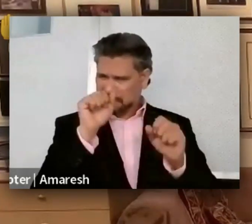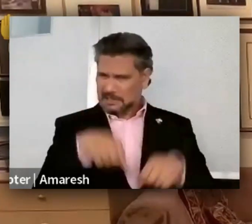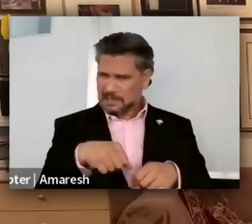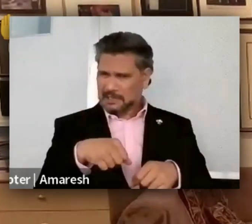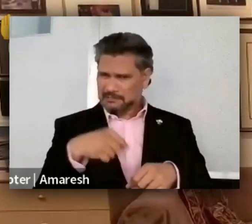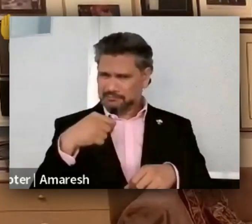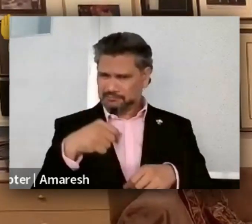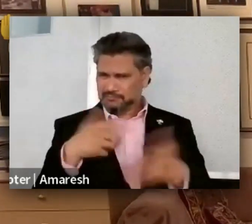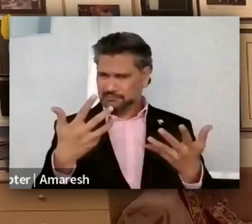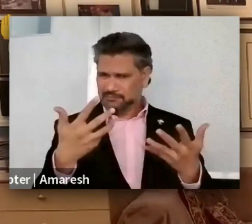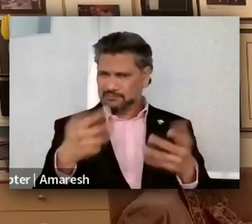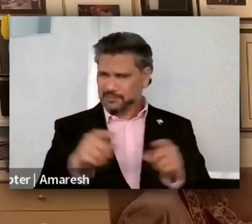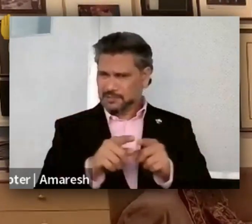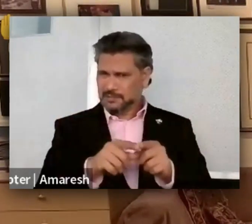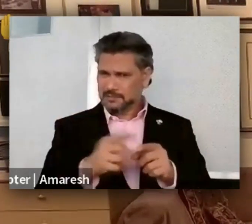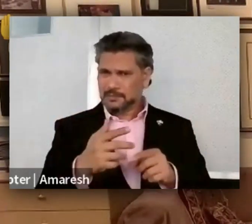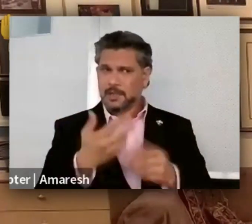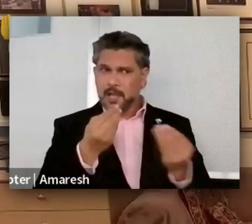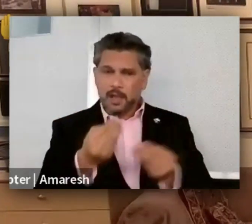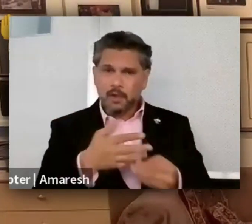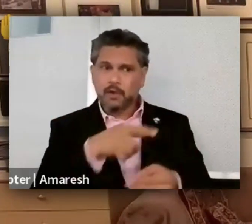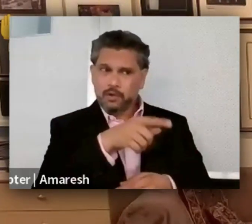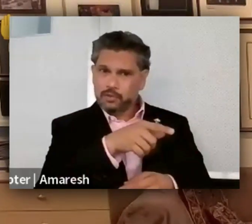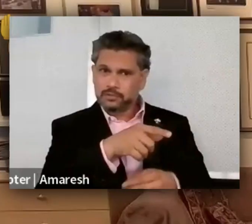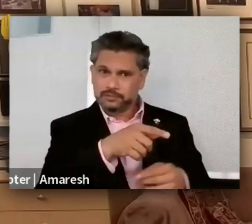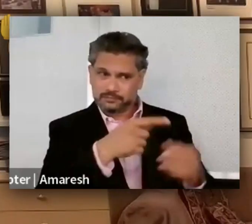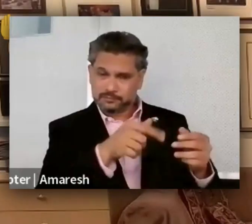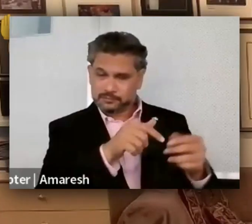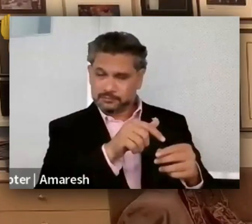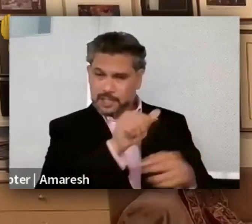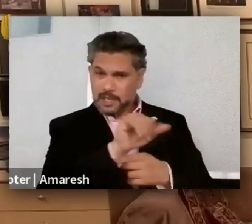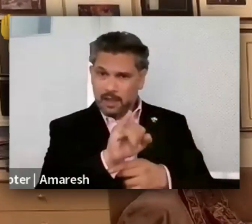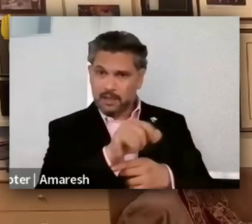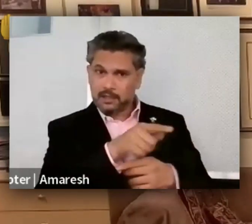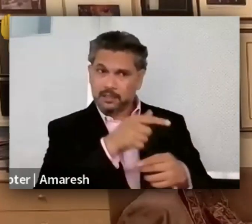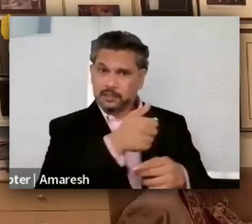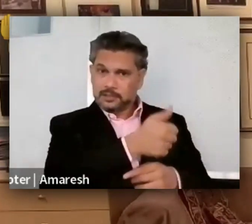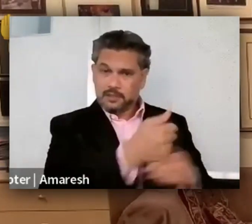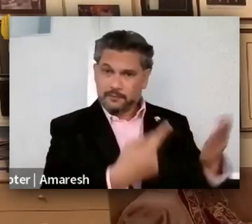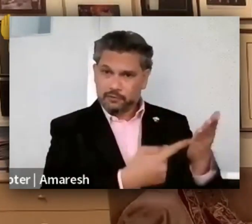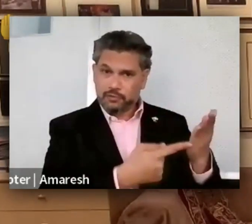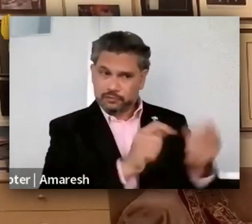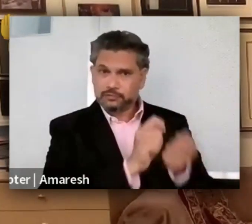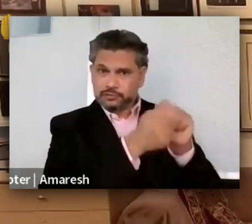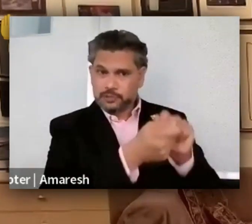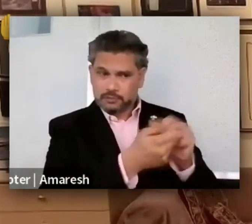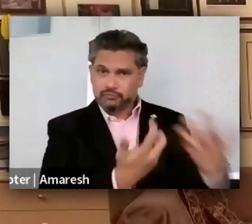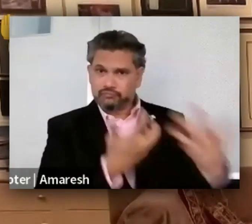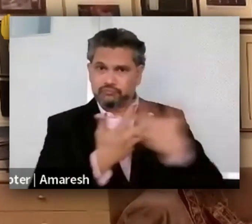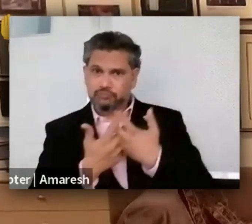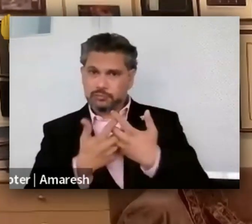And the idea that you could coach an AI system to alter the interface to improve quality for the